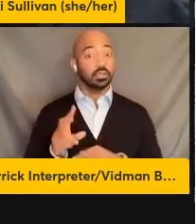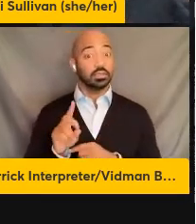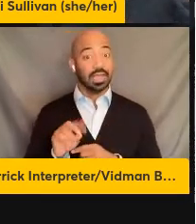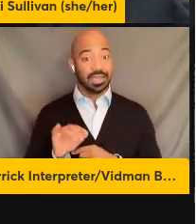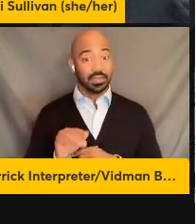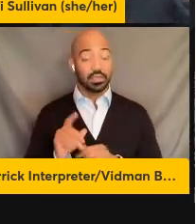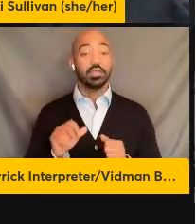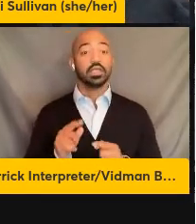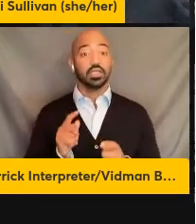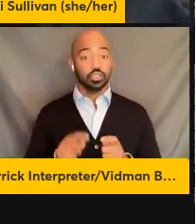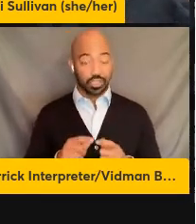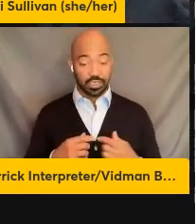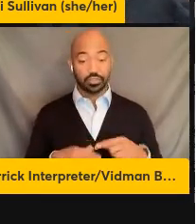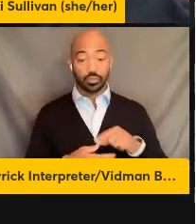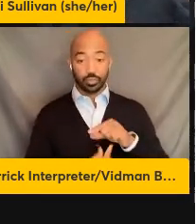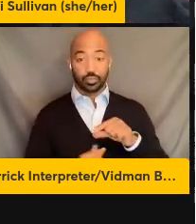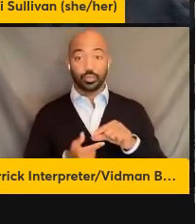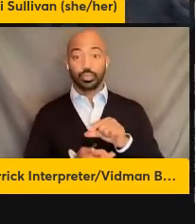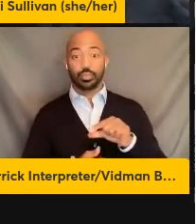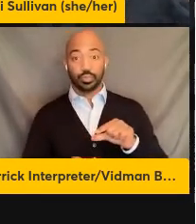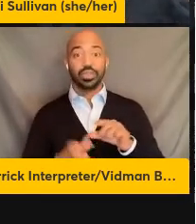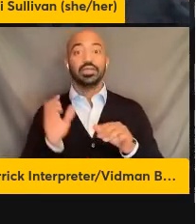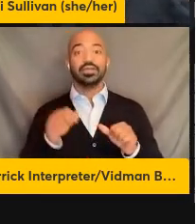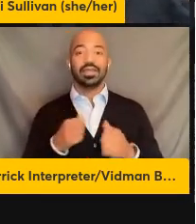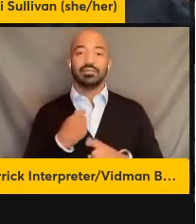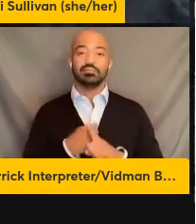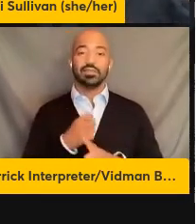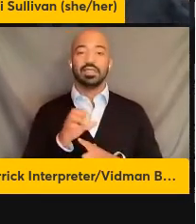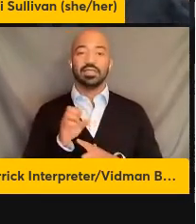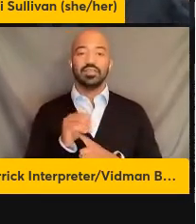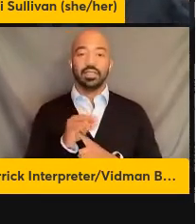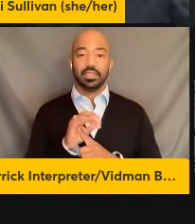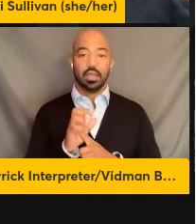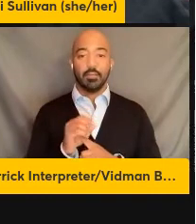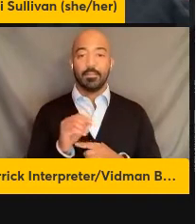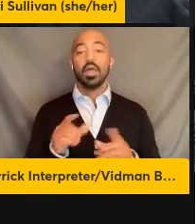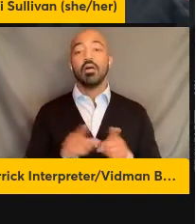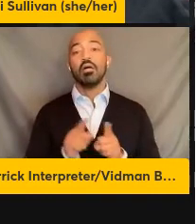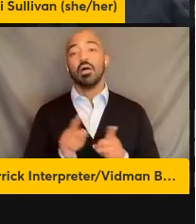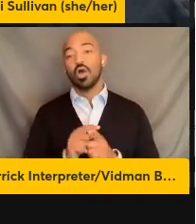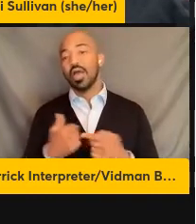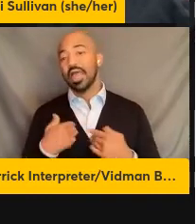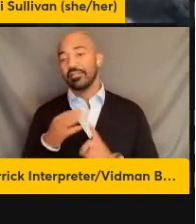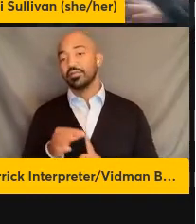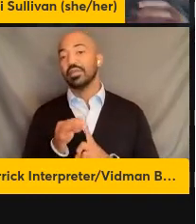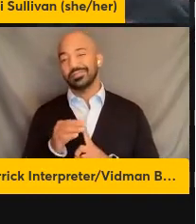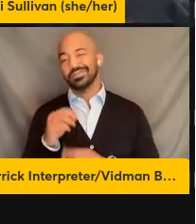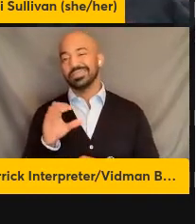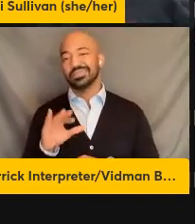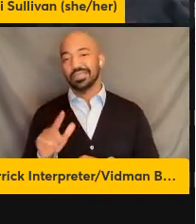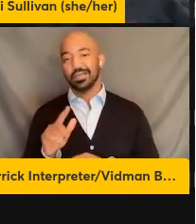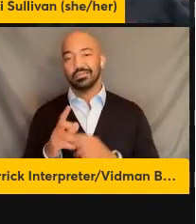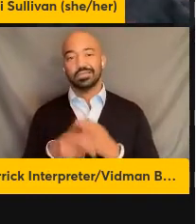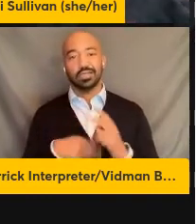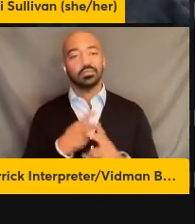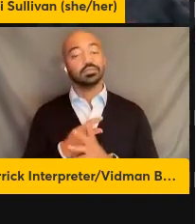composition of the intestinal epithelium as well as the first identification of specialized epithelial cell types that deal with particular nutrients.